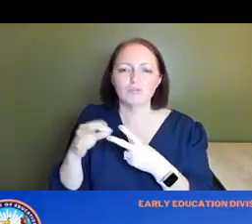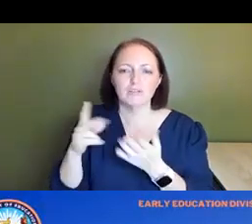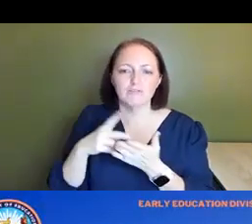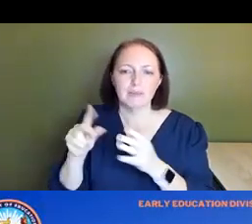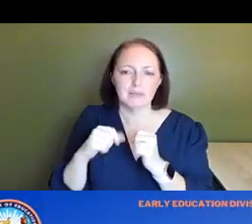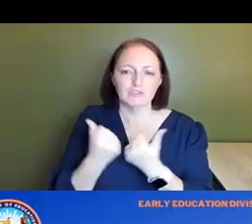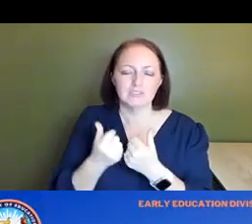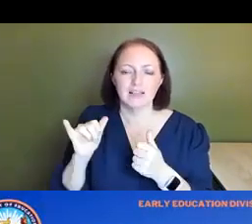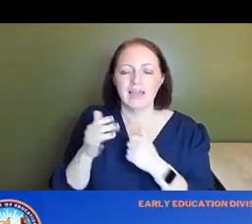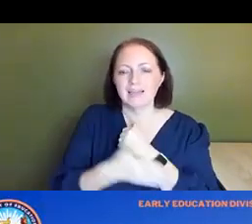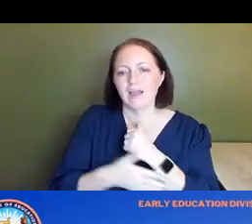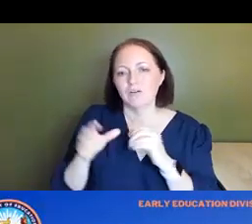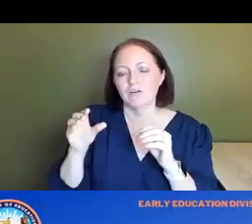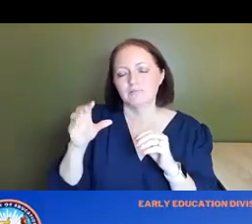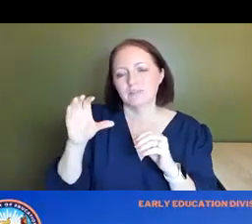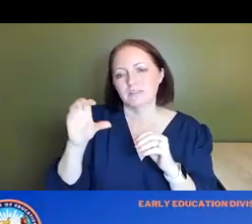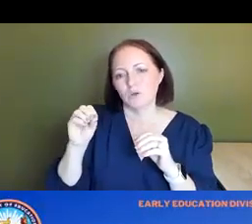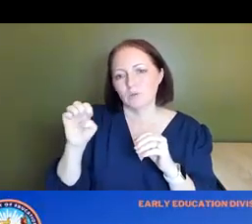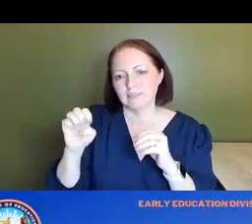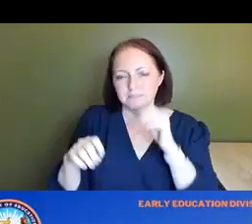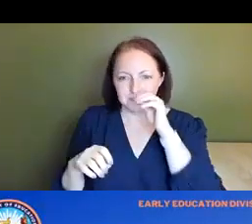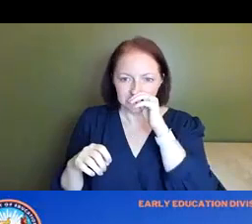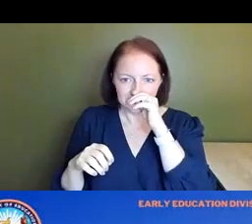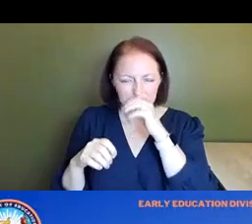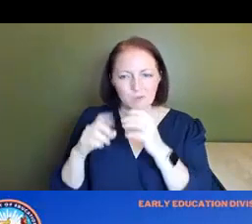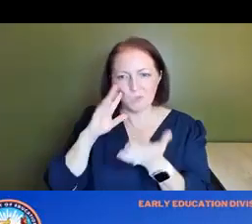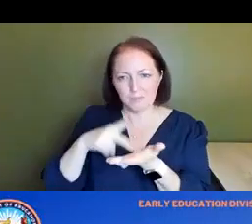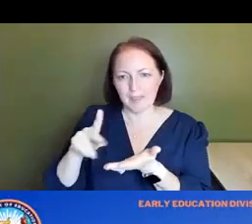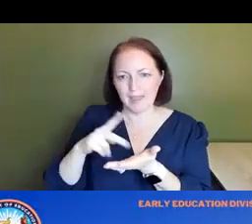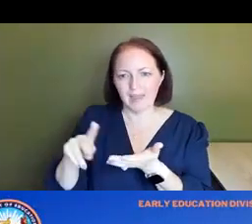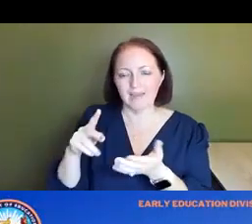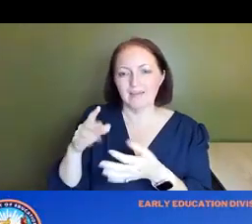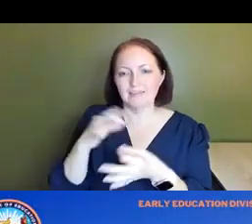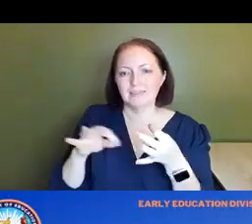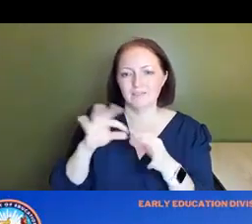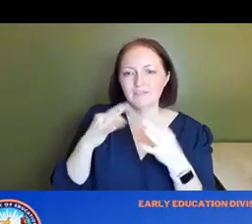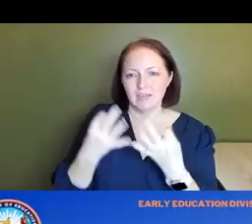like a county office of education is making payments on behalf of the families to providers